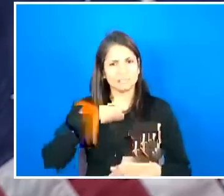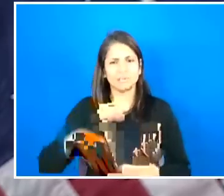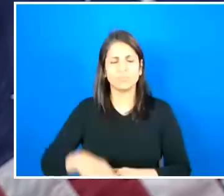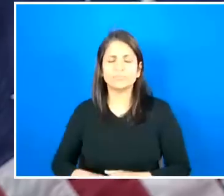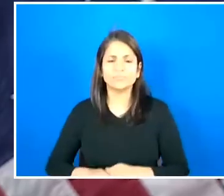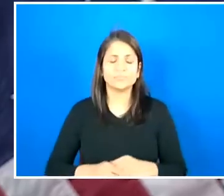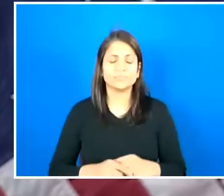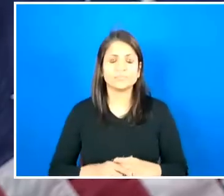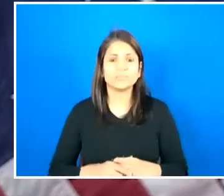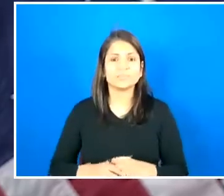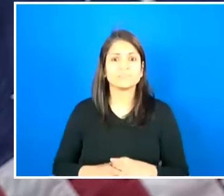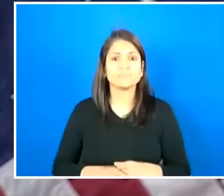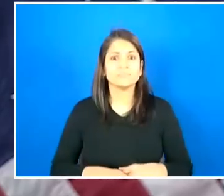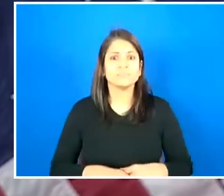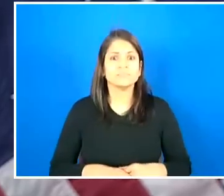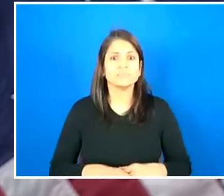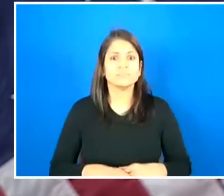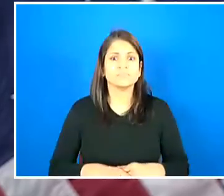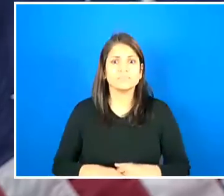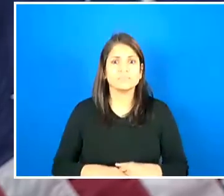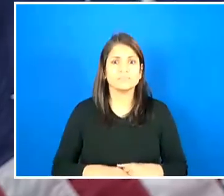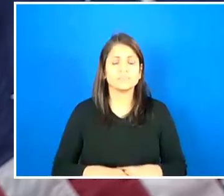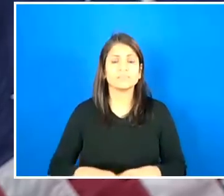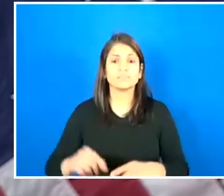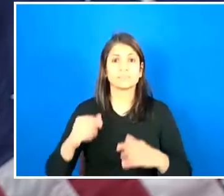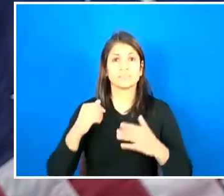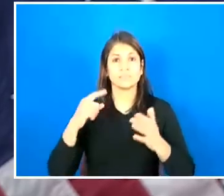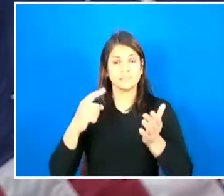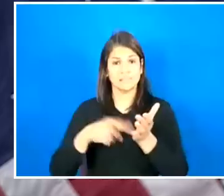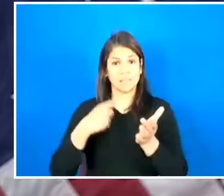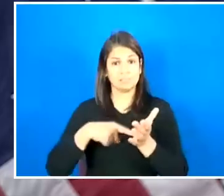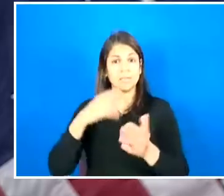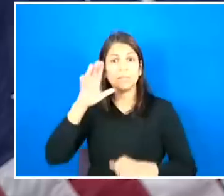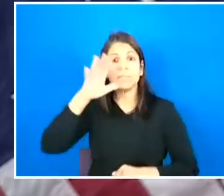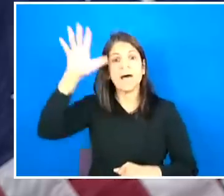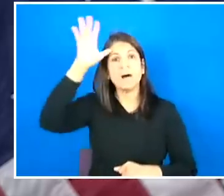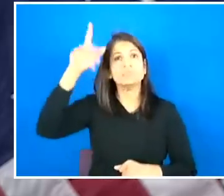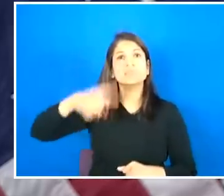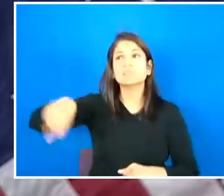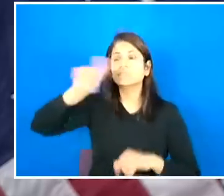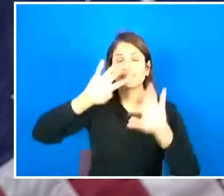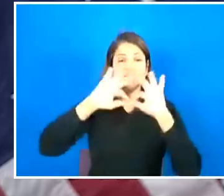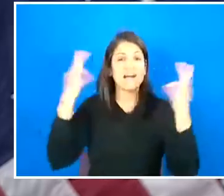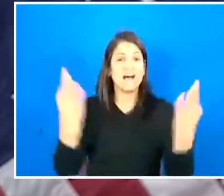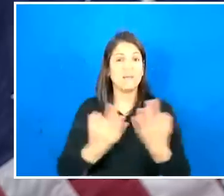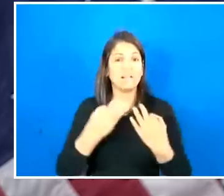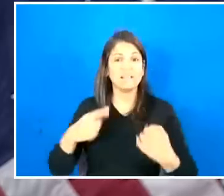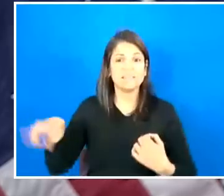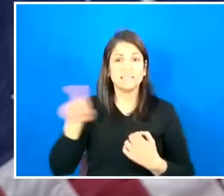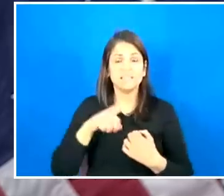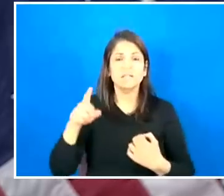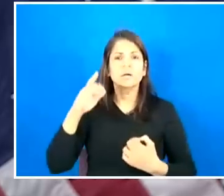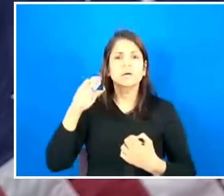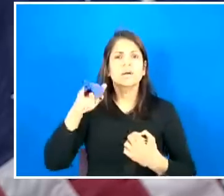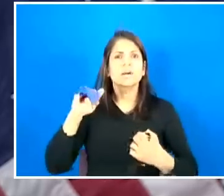YOUNG PEOPLE. IT'S A LOT. SOMETIMES PARENTS AND FAMILY MEMBERS YOU THINK MAY NOT